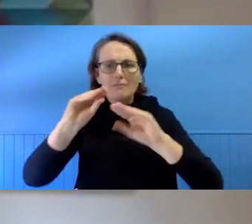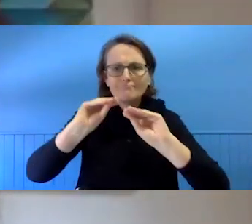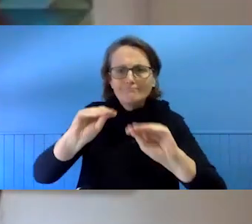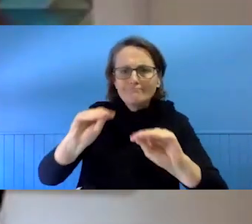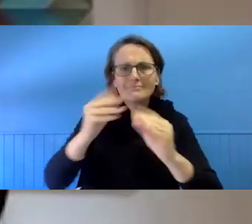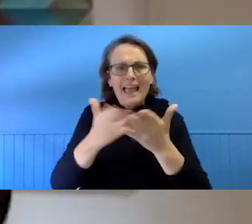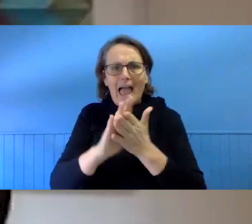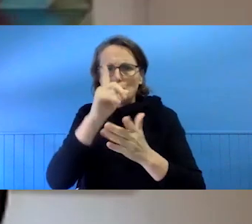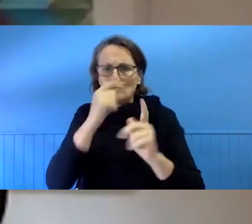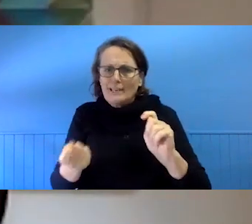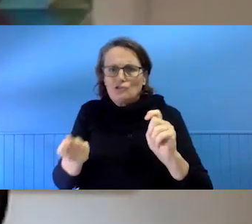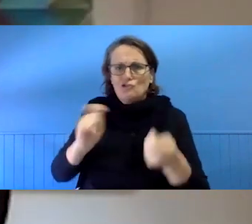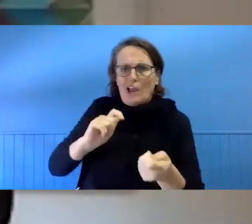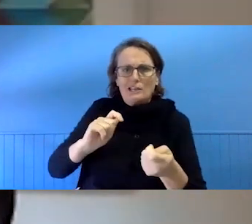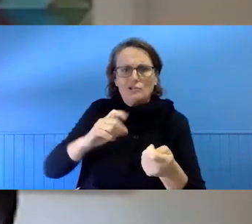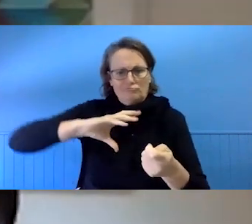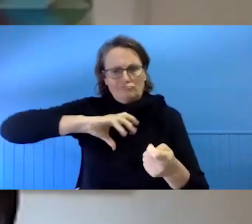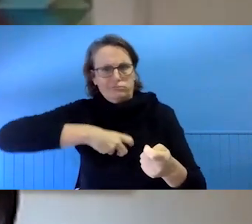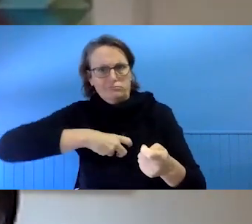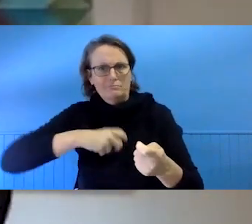adaptation we're all experiencing. These sessions, alongside our